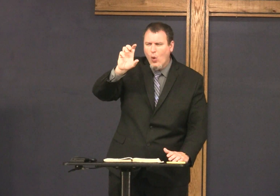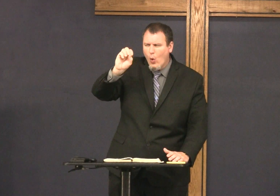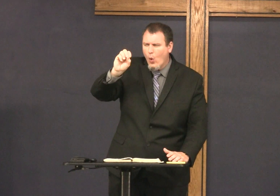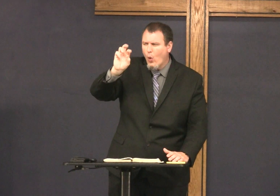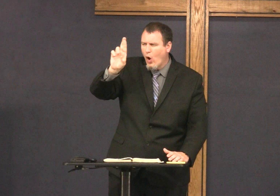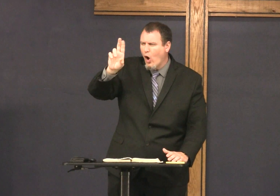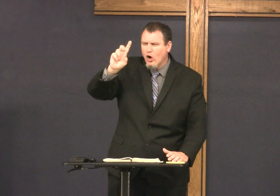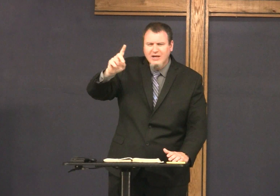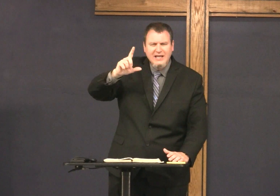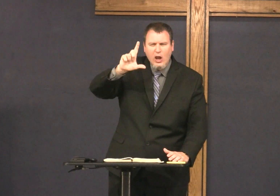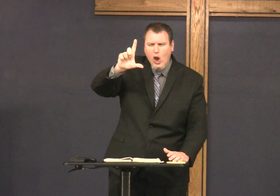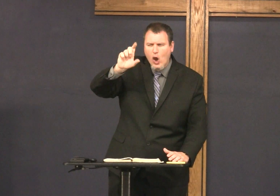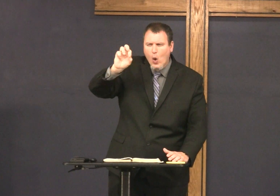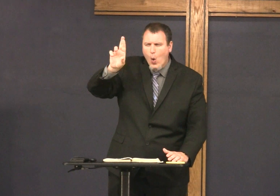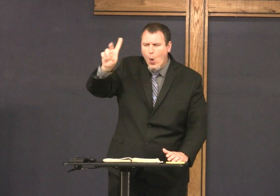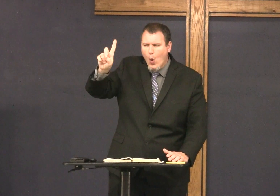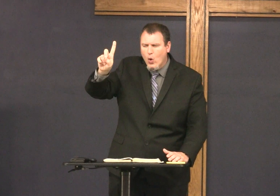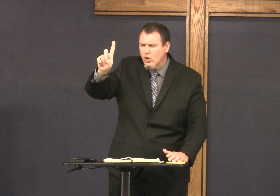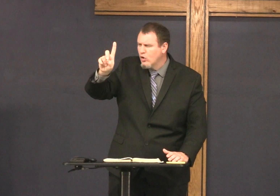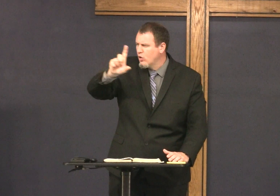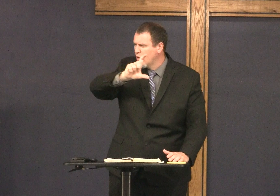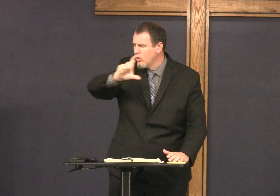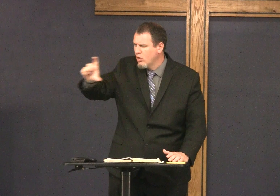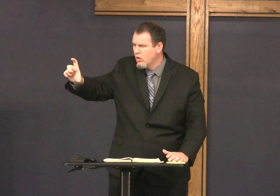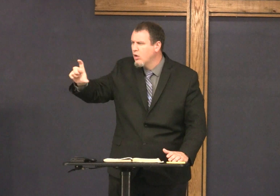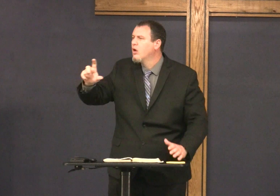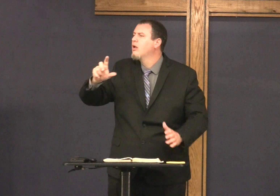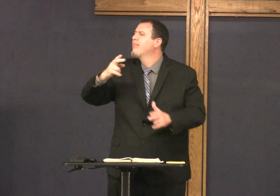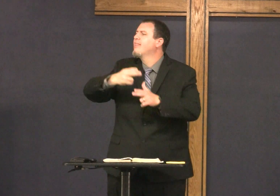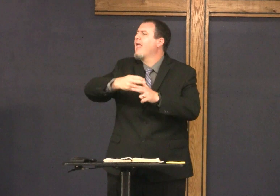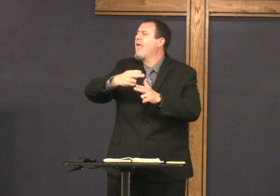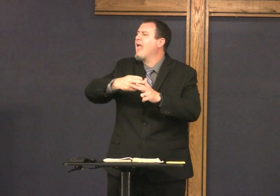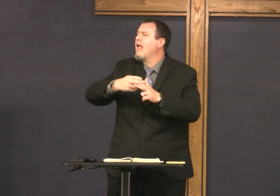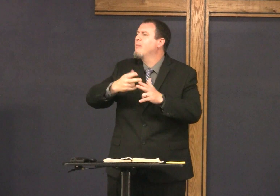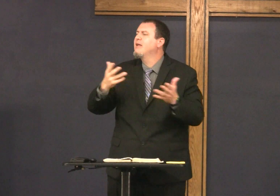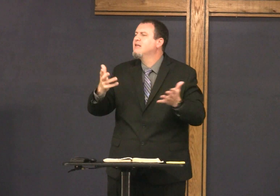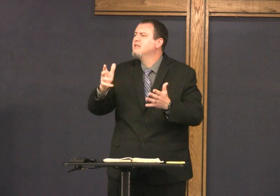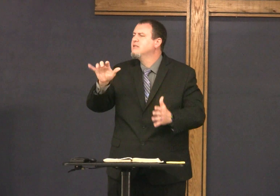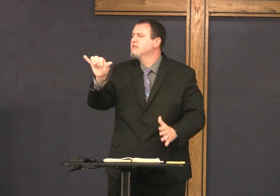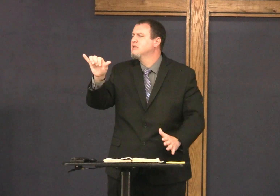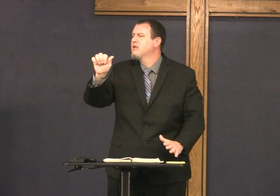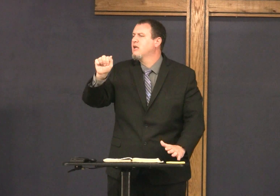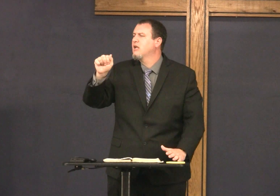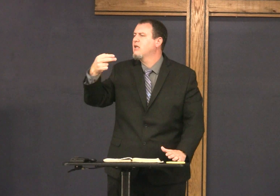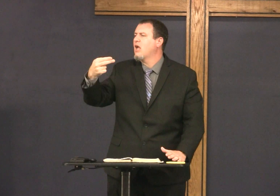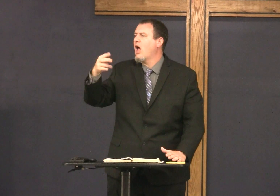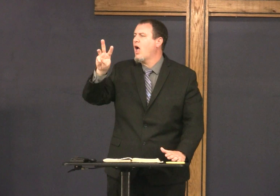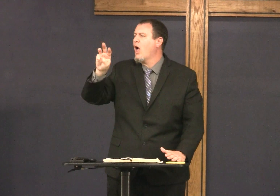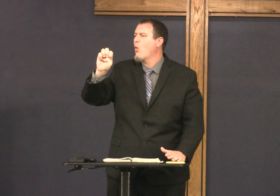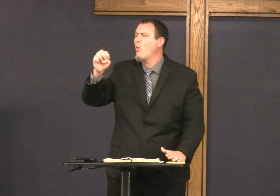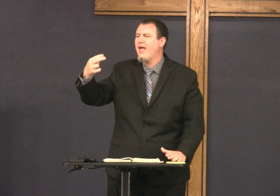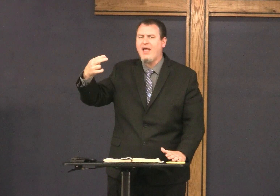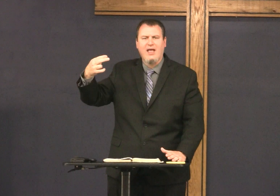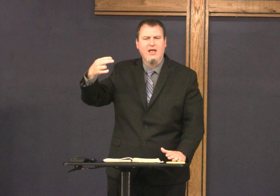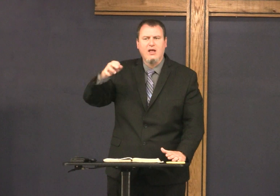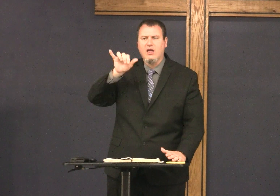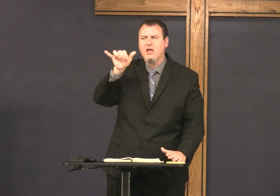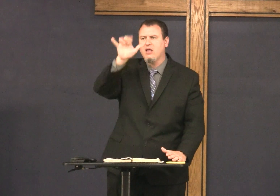the Old Testament the capital letters l-o-r-d for Lord that is the name of God or Yahweh